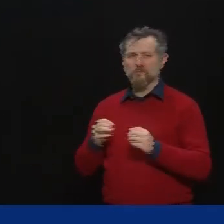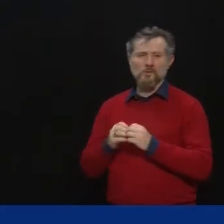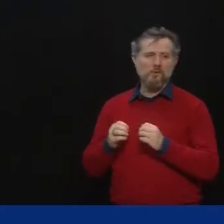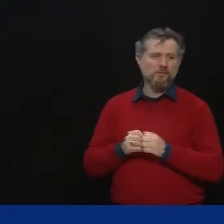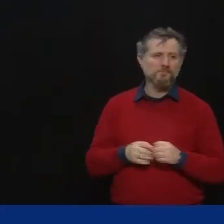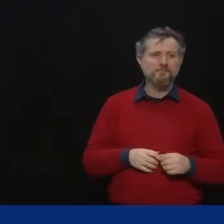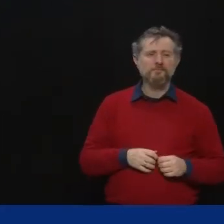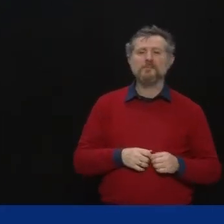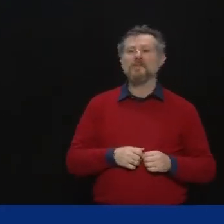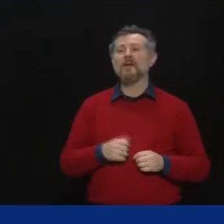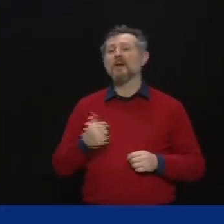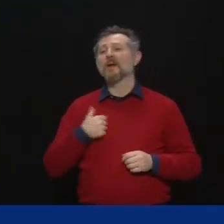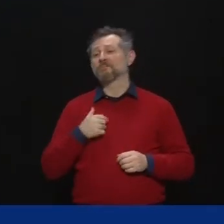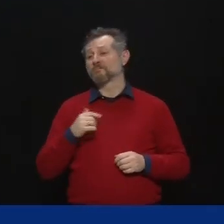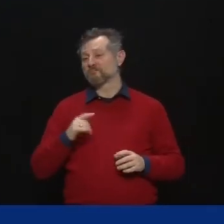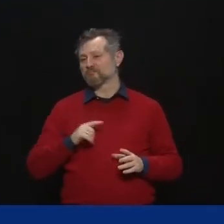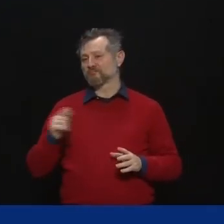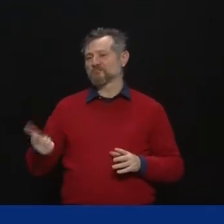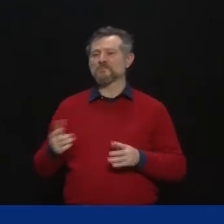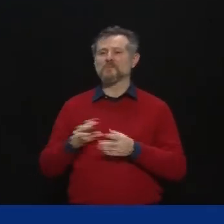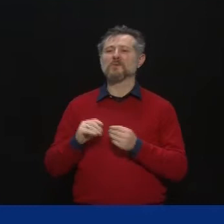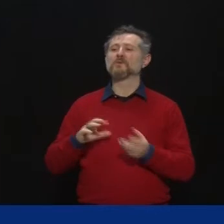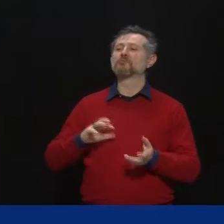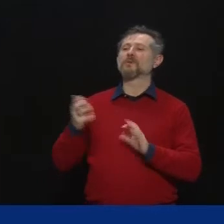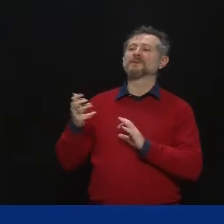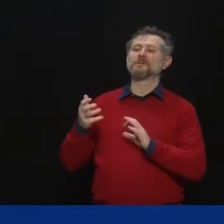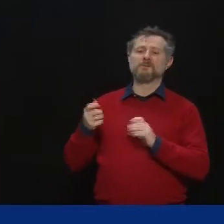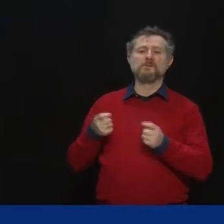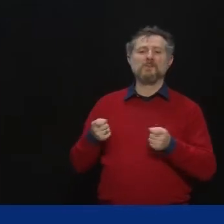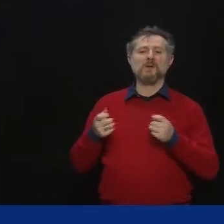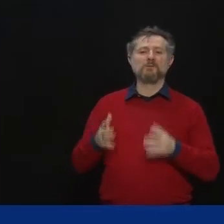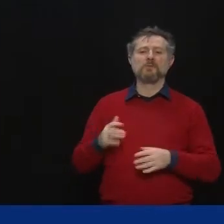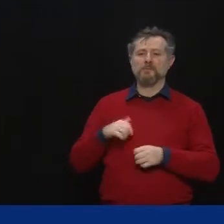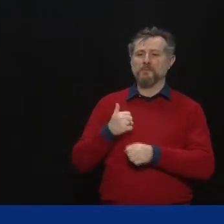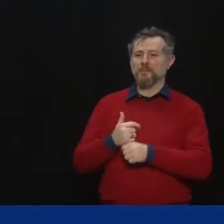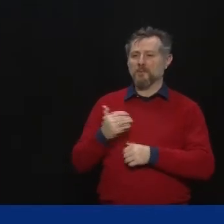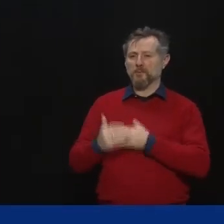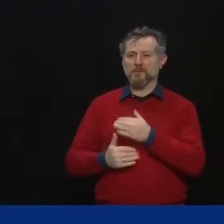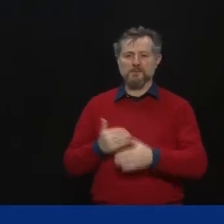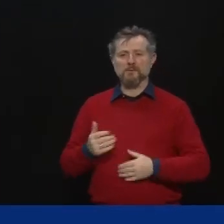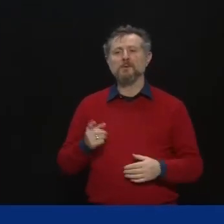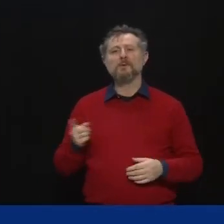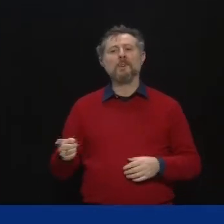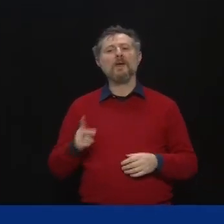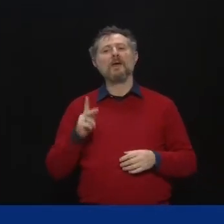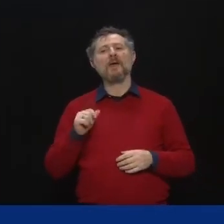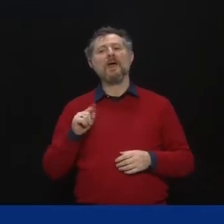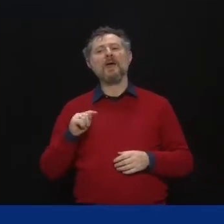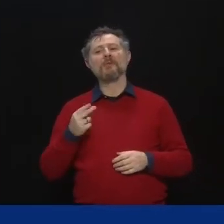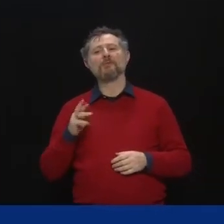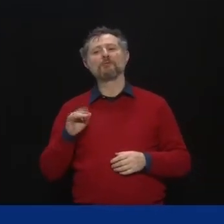GET THEM OUT TO THE COMMUNITIES AND TODAY WE'RE ANNOUNCING WHAT WE HAVE ON ORDER, 10 MILLION AND